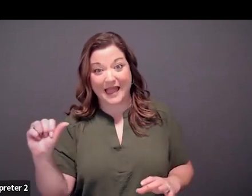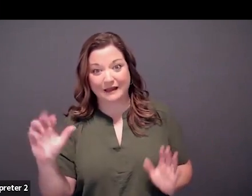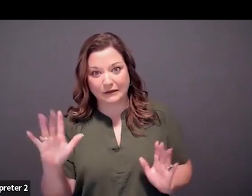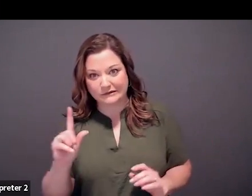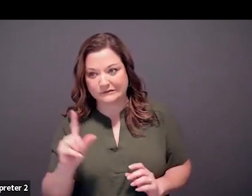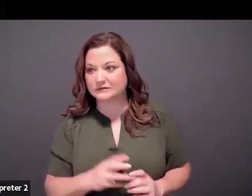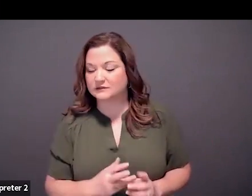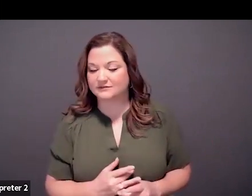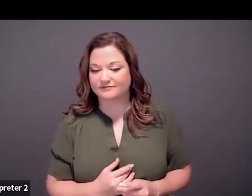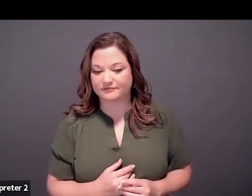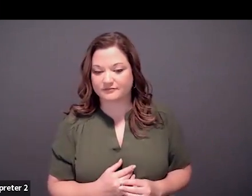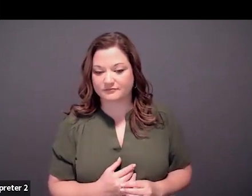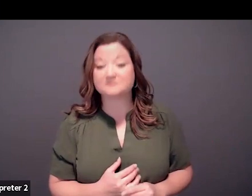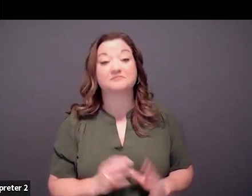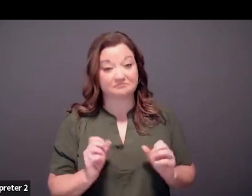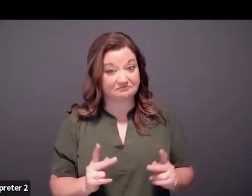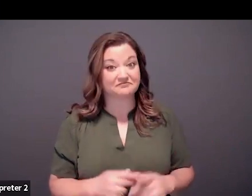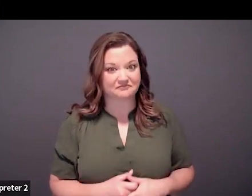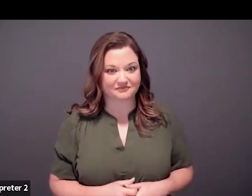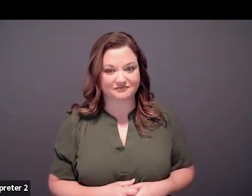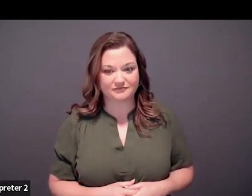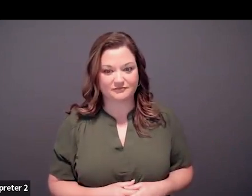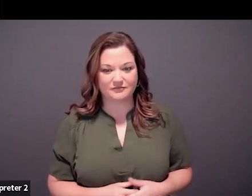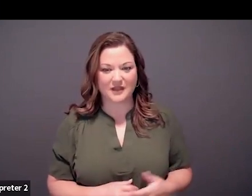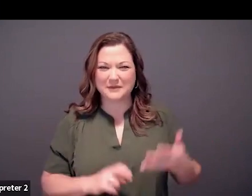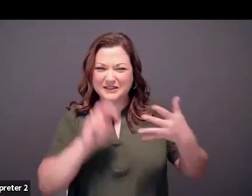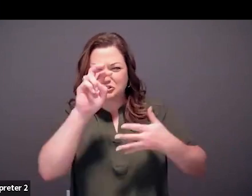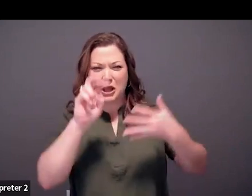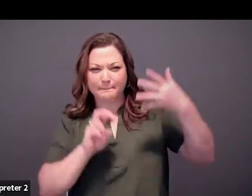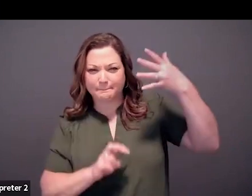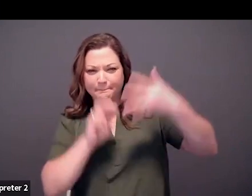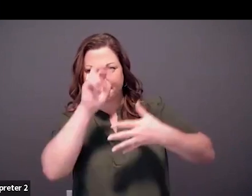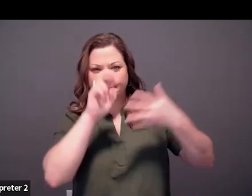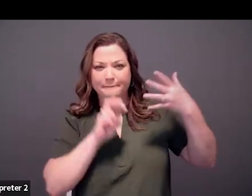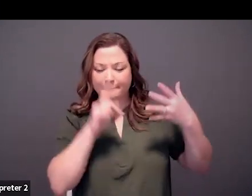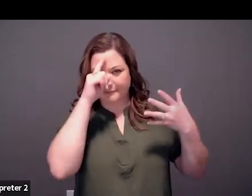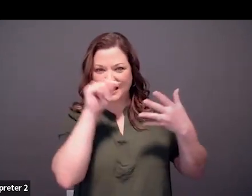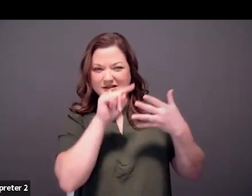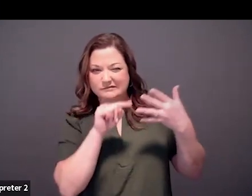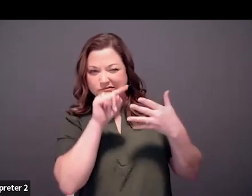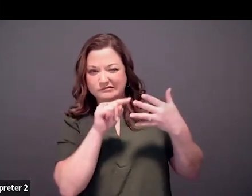Okay. I'm going to jump around because there's a couple that are related.